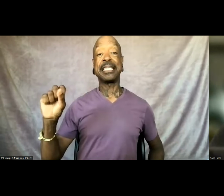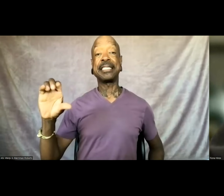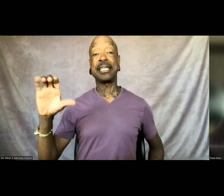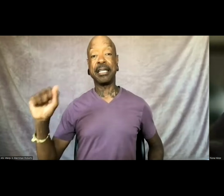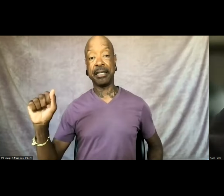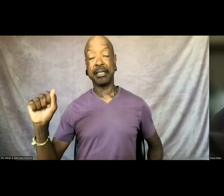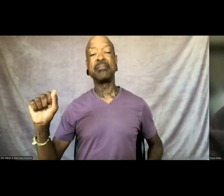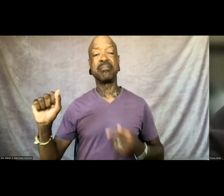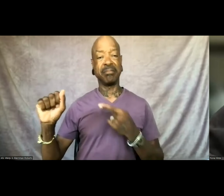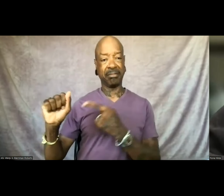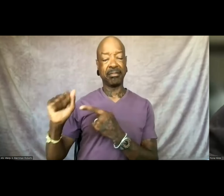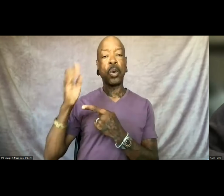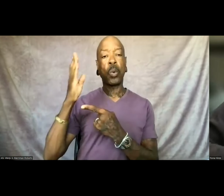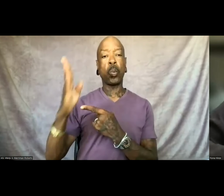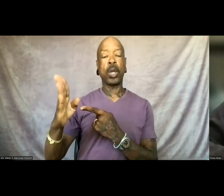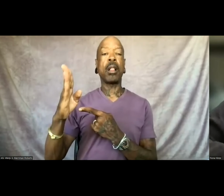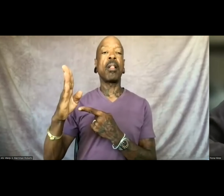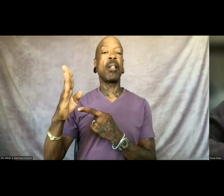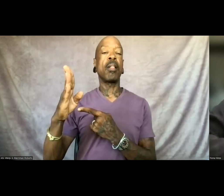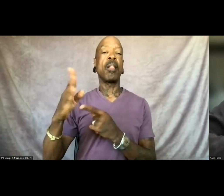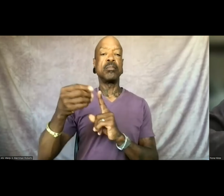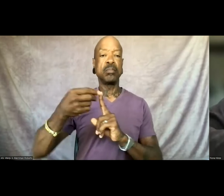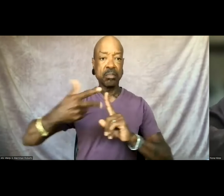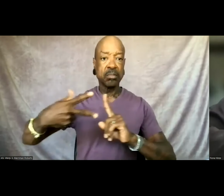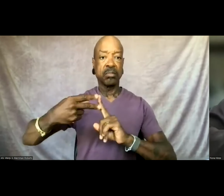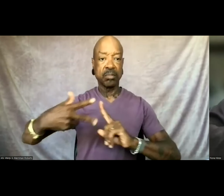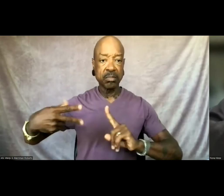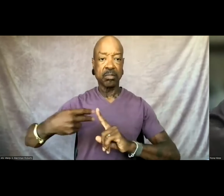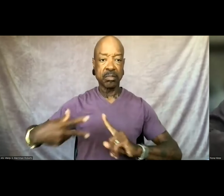framing. So I think now